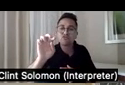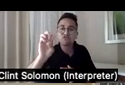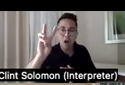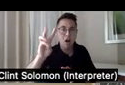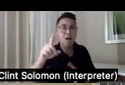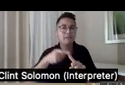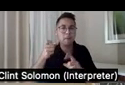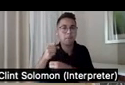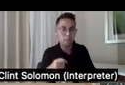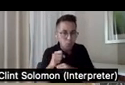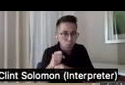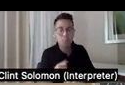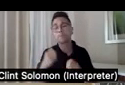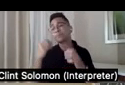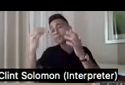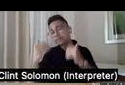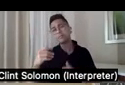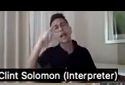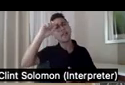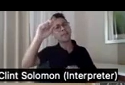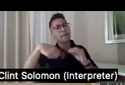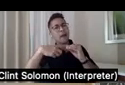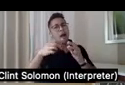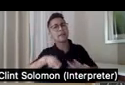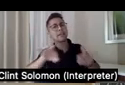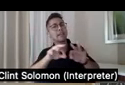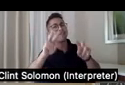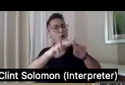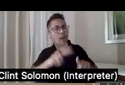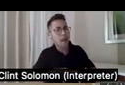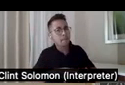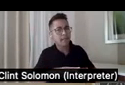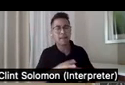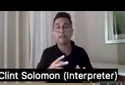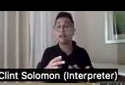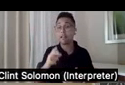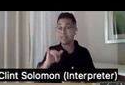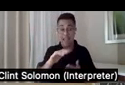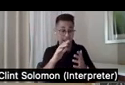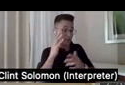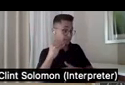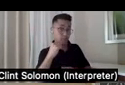feature in an experience book and by the way these experiences can be within the school setting they